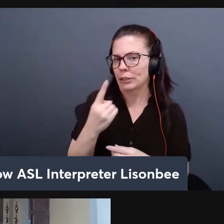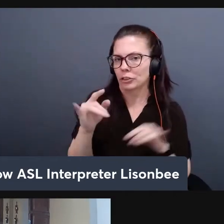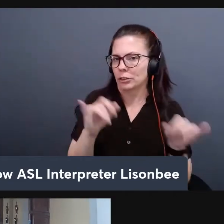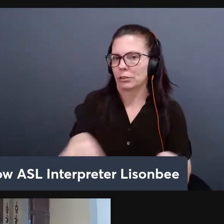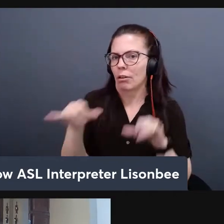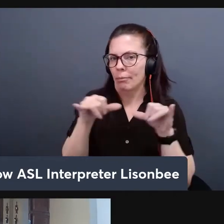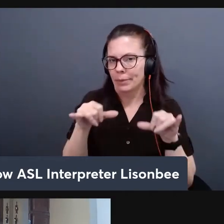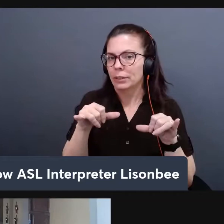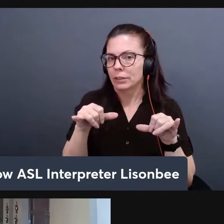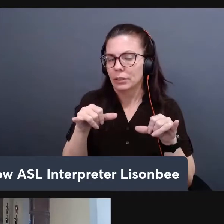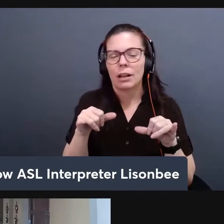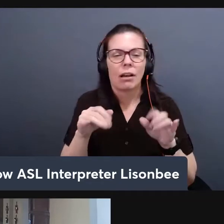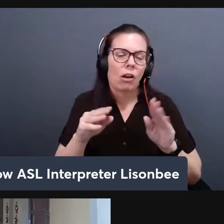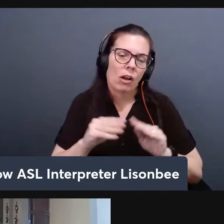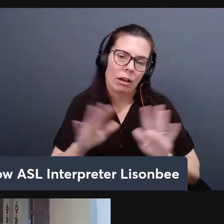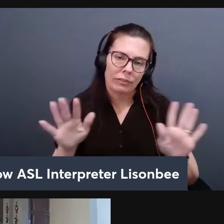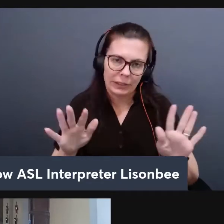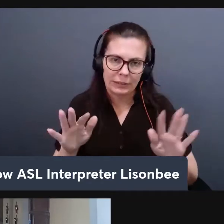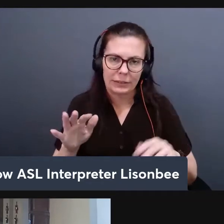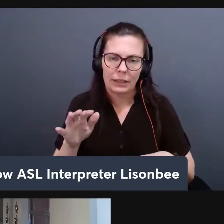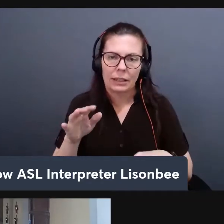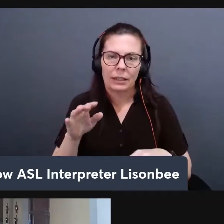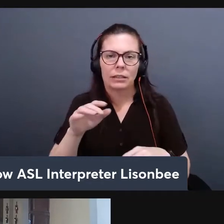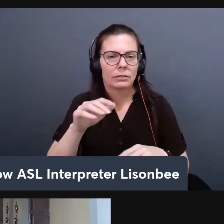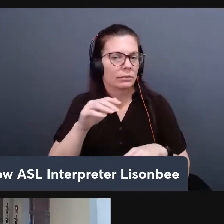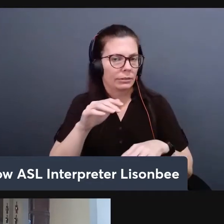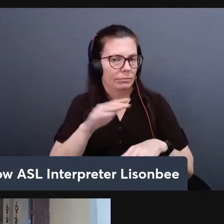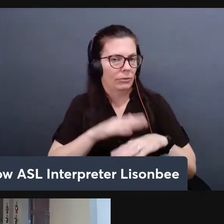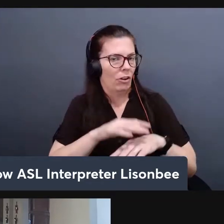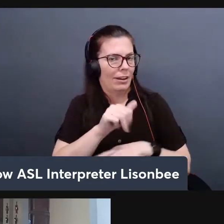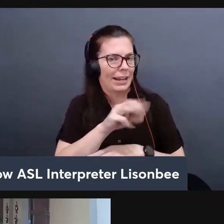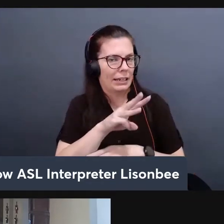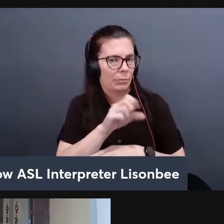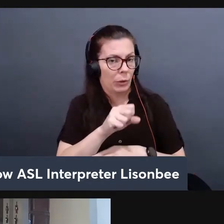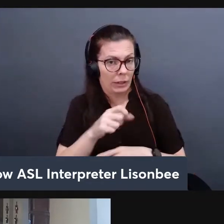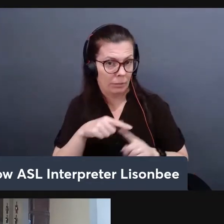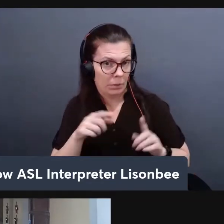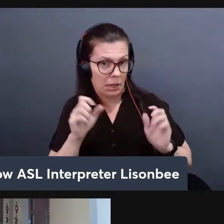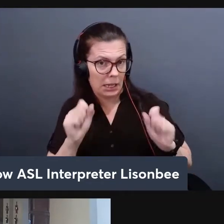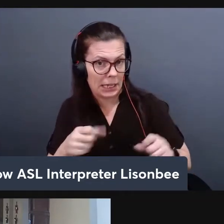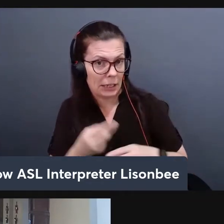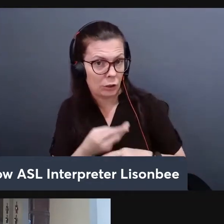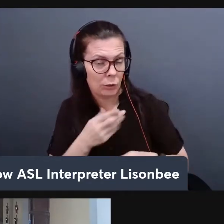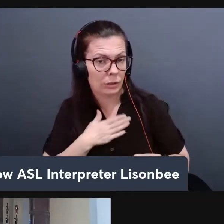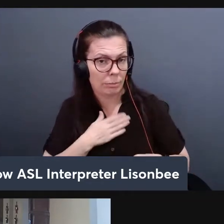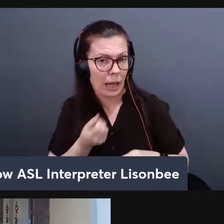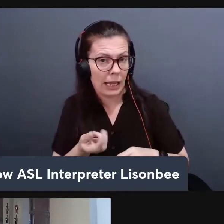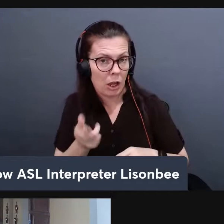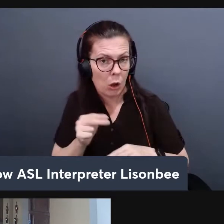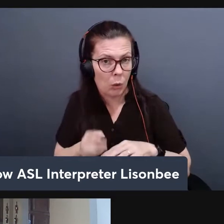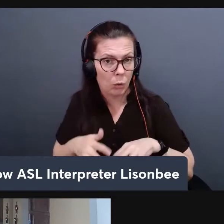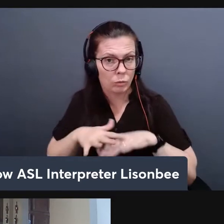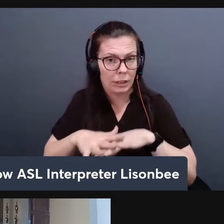but obviously this is on AWS, but am I allowed to use my own integrations or services